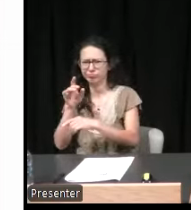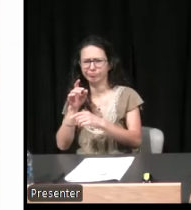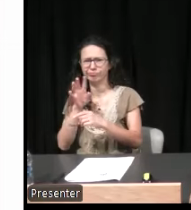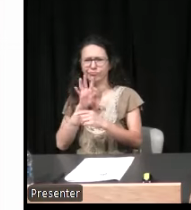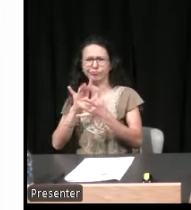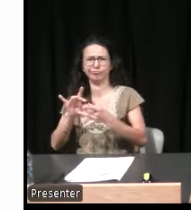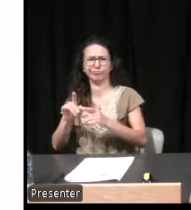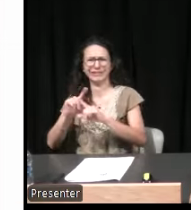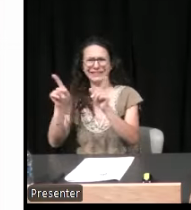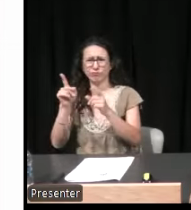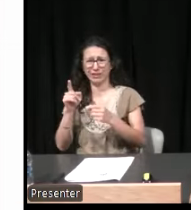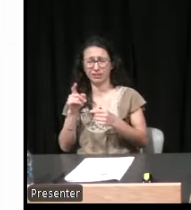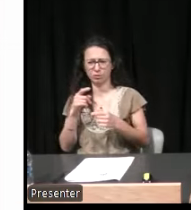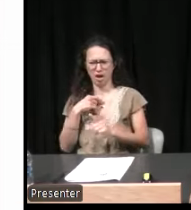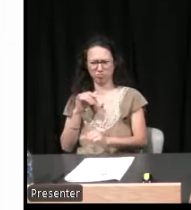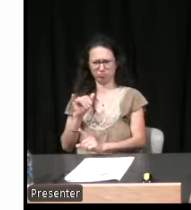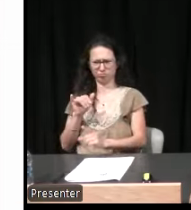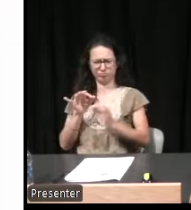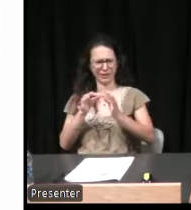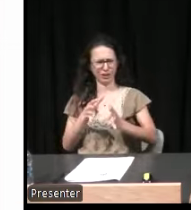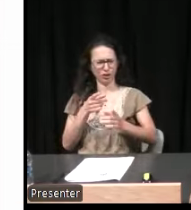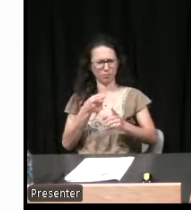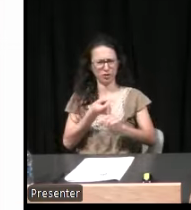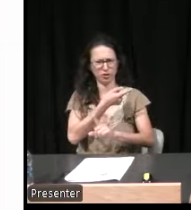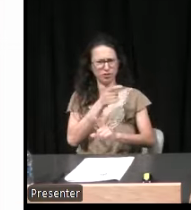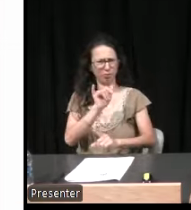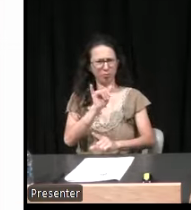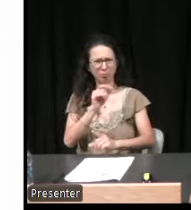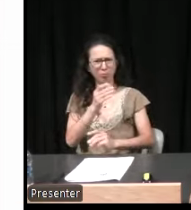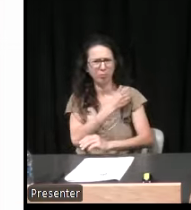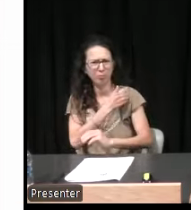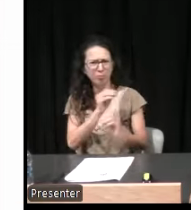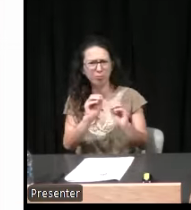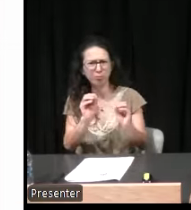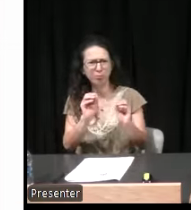and sometimes I can look at that transcript and realize that the interpretation was quite off and